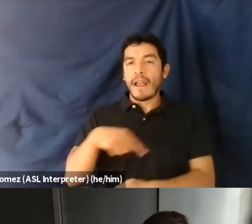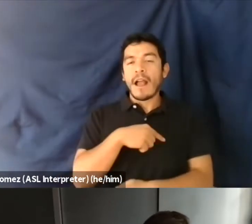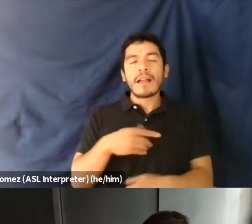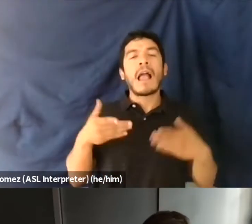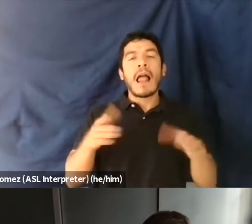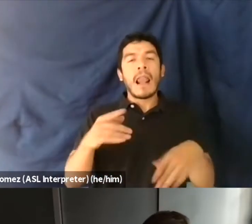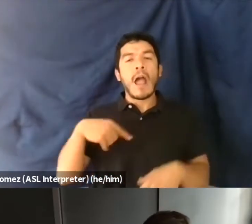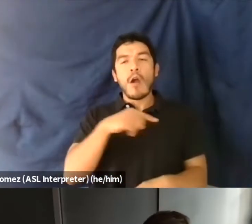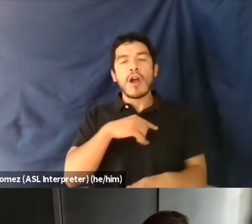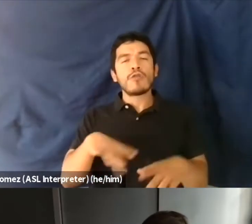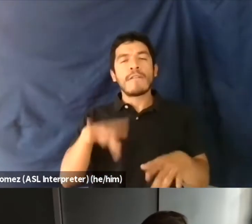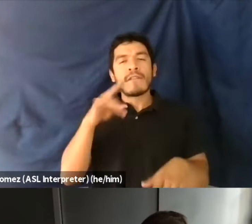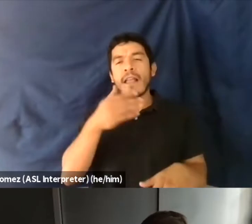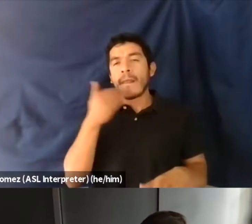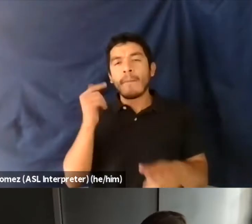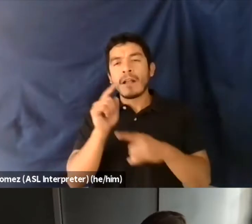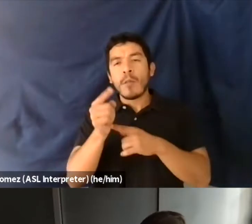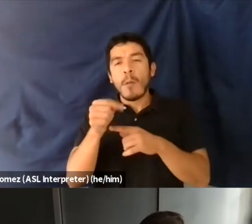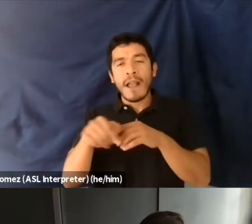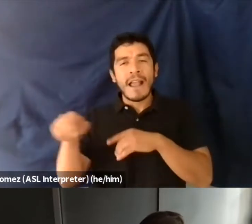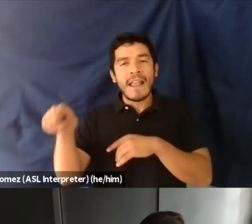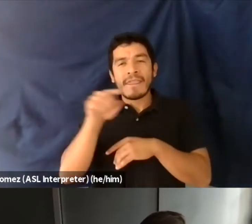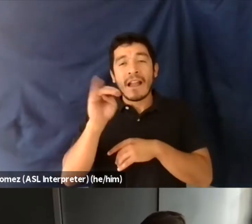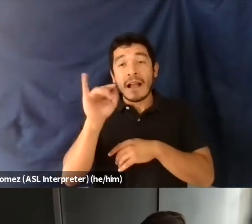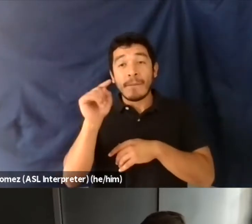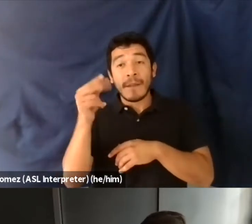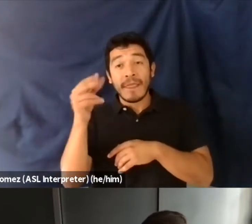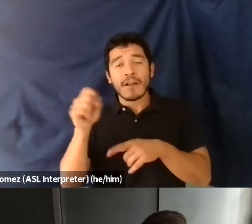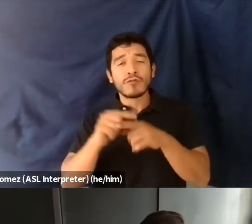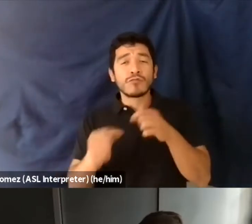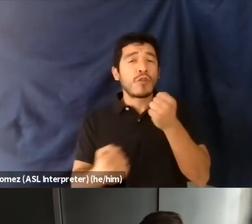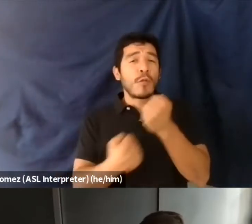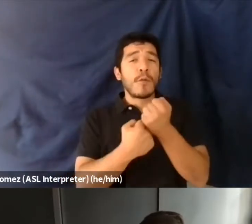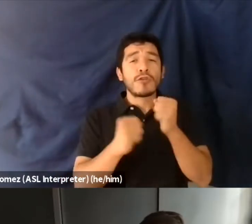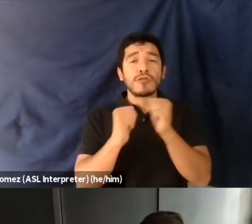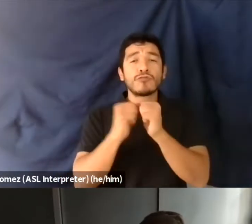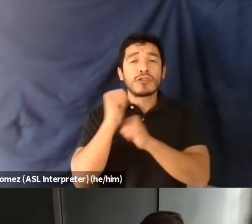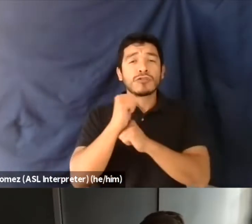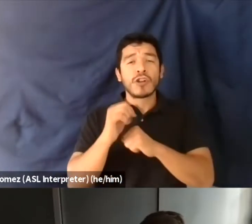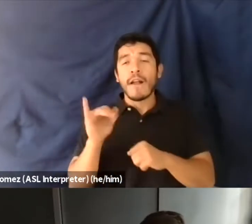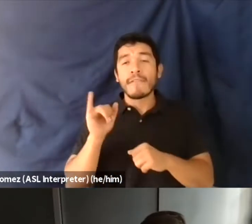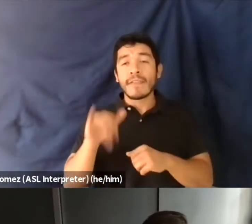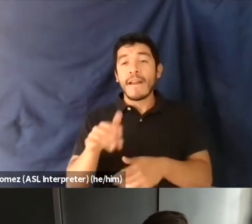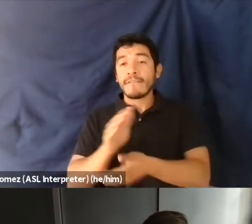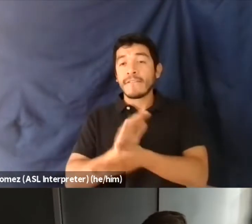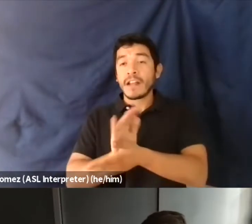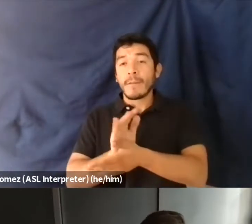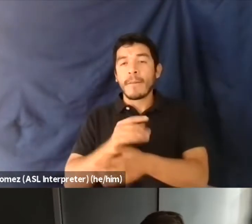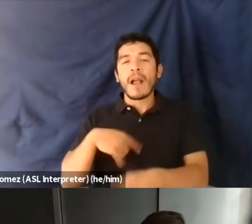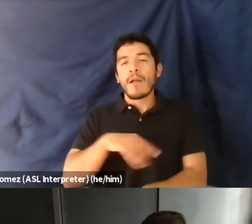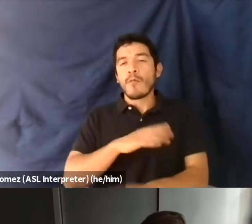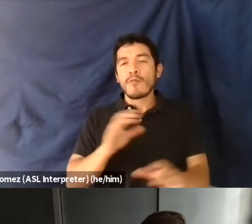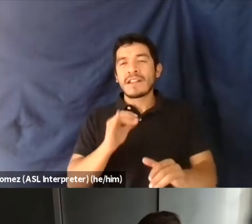in these myths to kind of support the structure of the film. And we did the interviews really late, you know, which was kind of a, I don't to me,